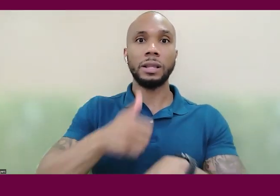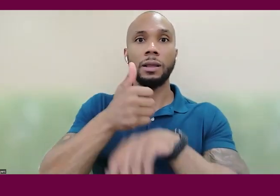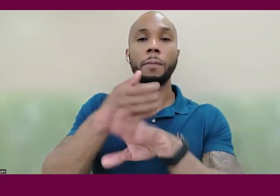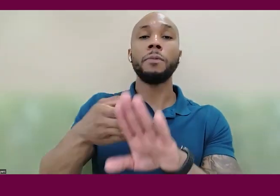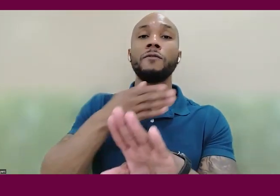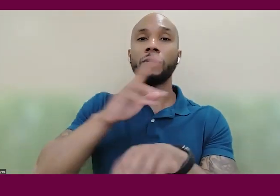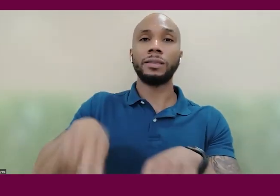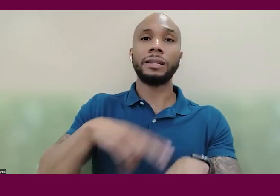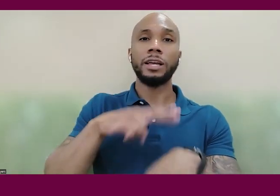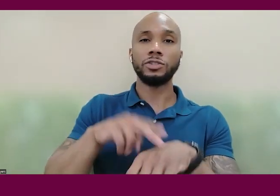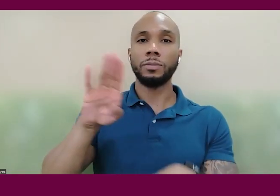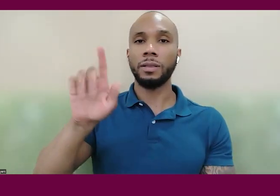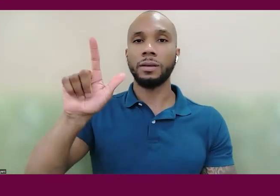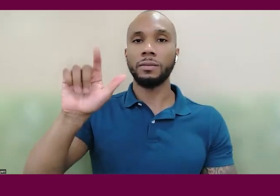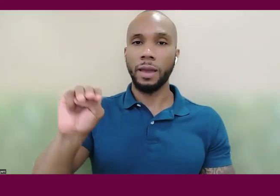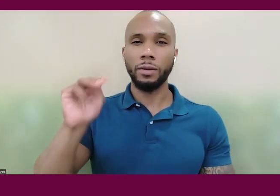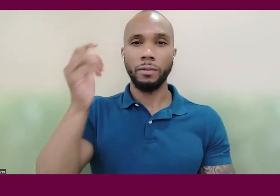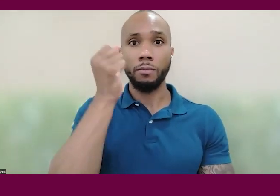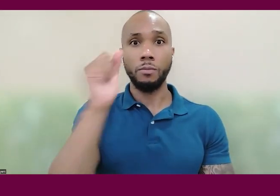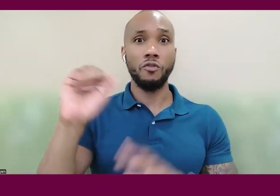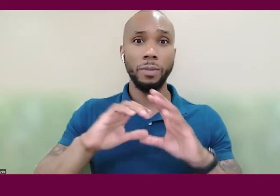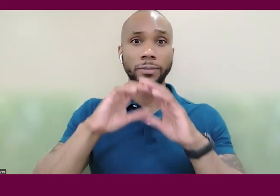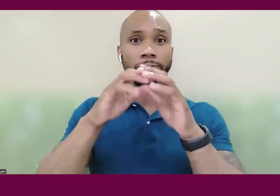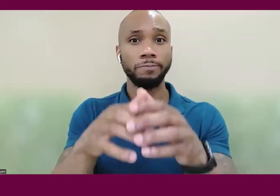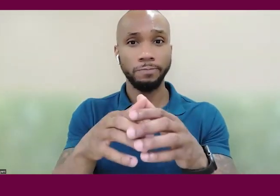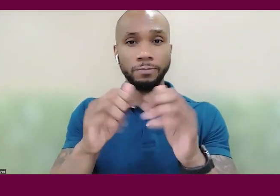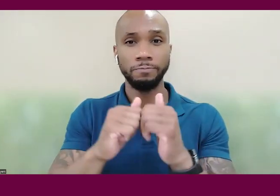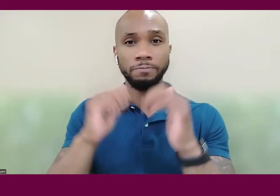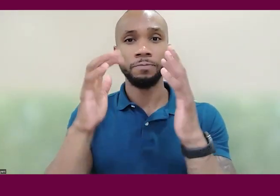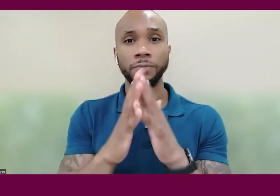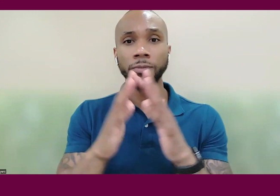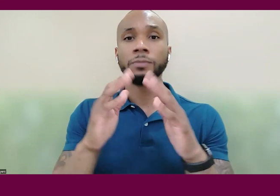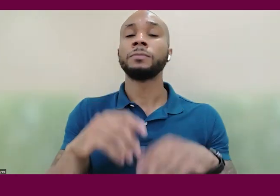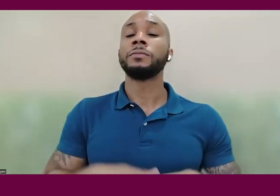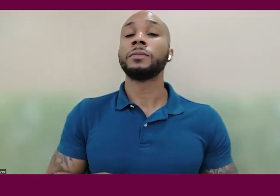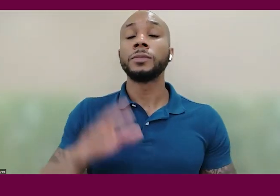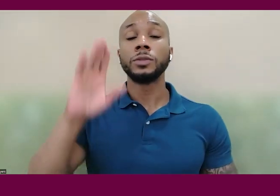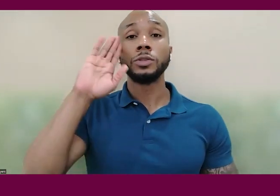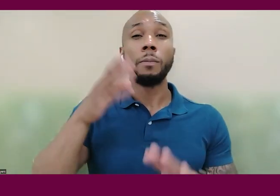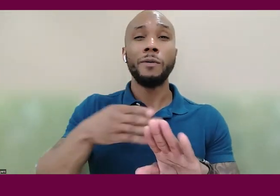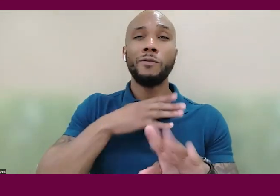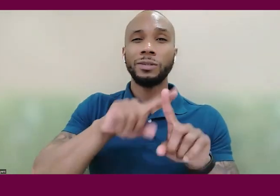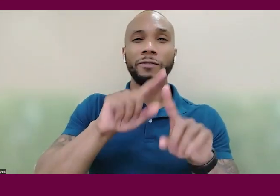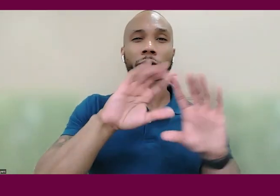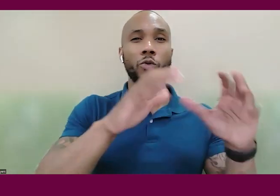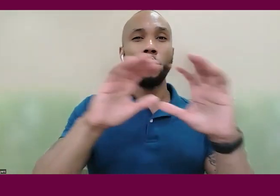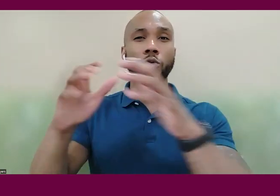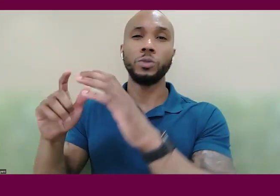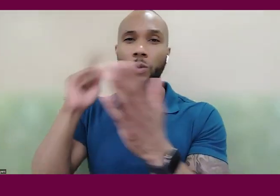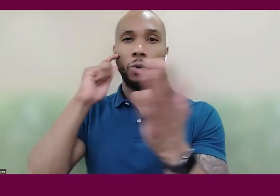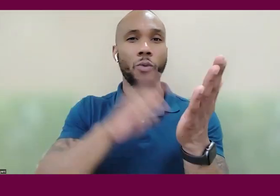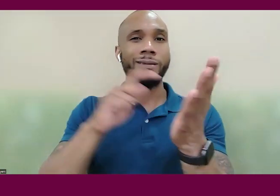Matter movement took hold, but before different groups were recognized as chapters.